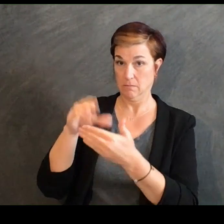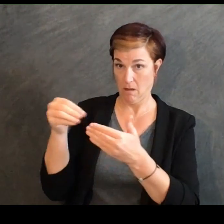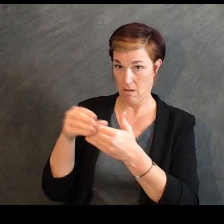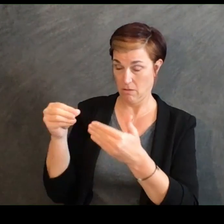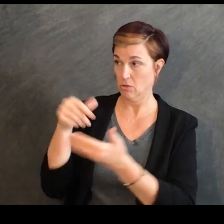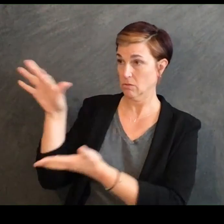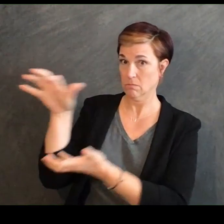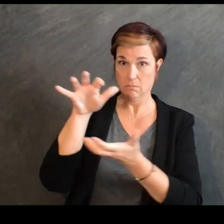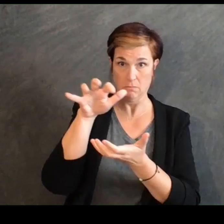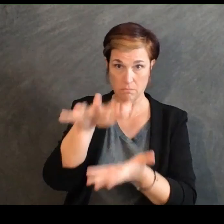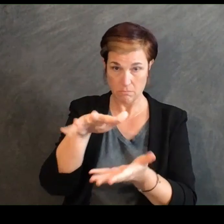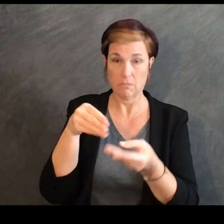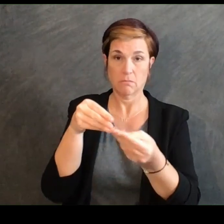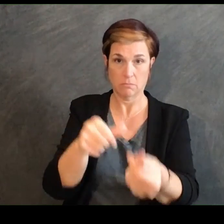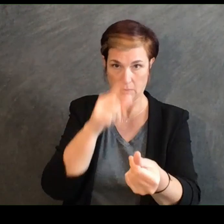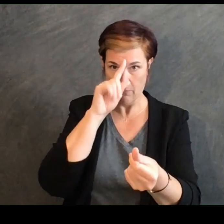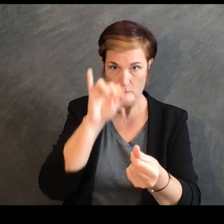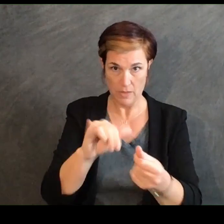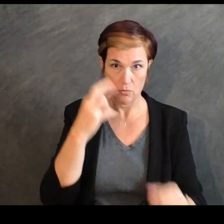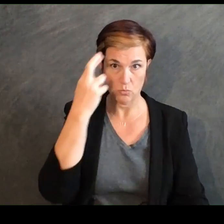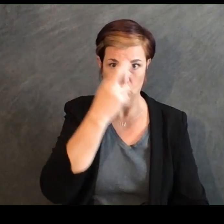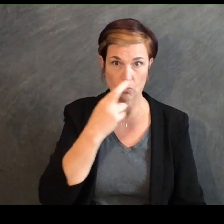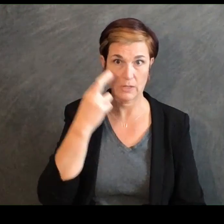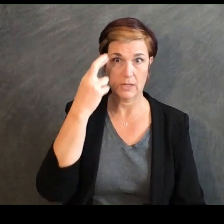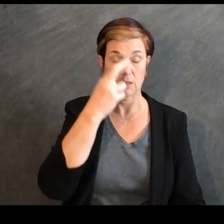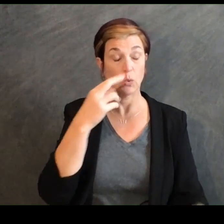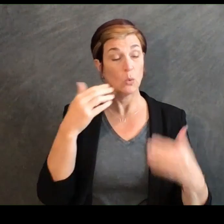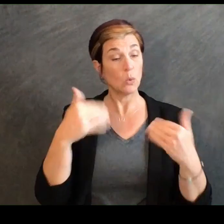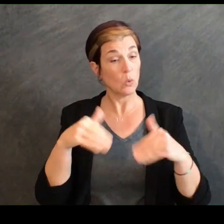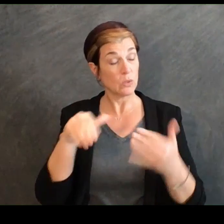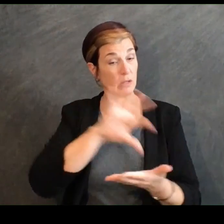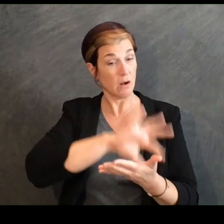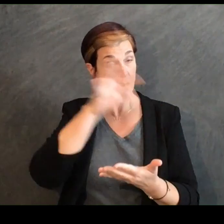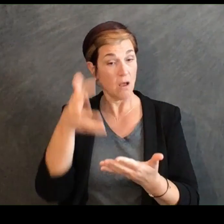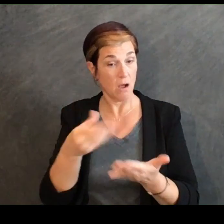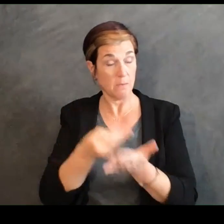important and a large amount of money for states and territories and